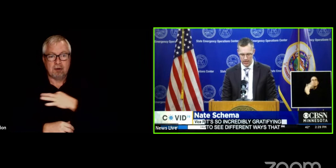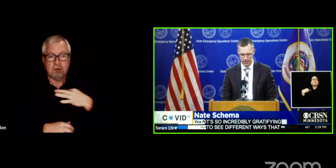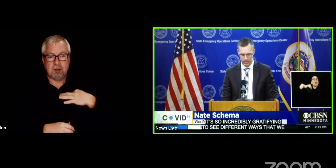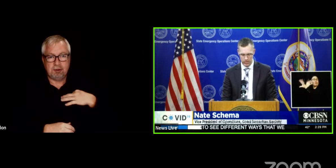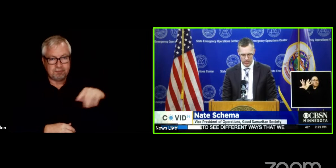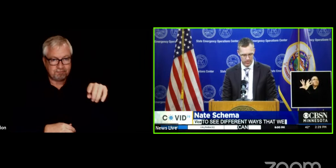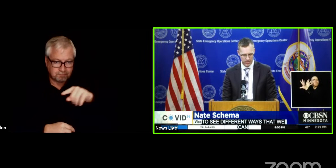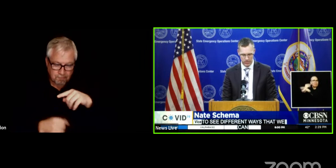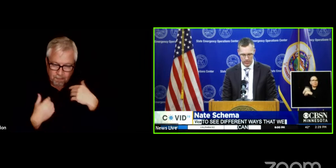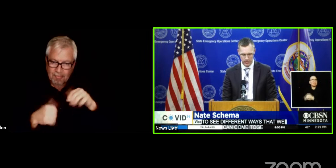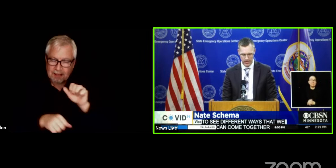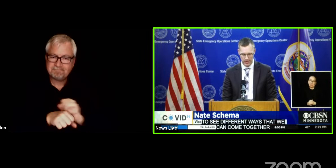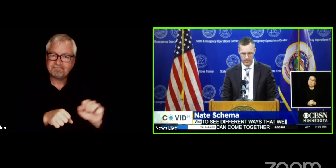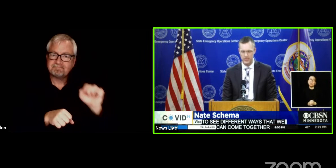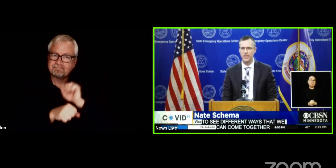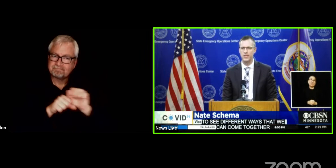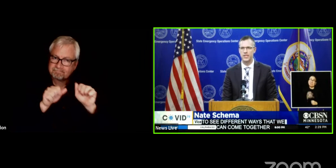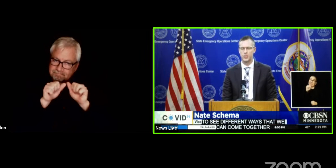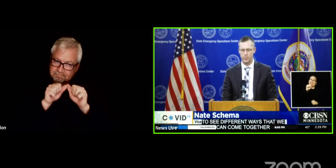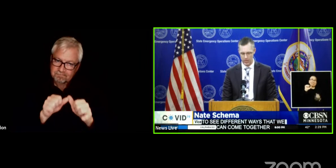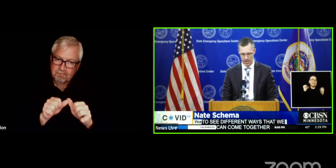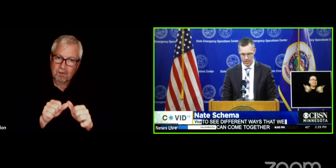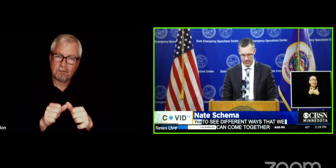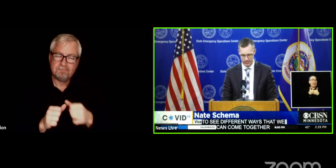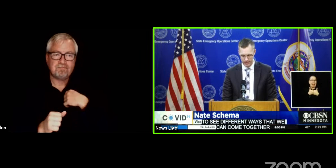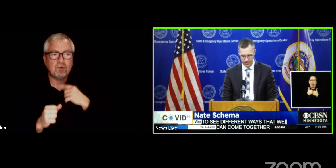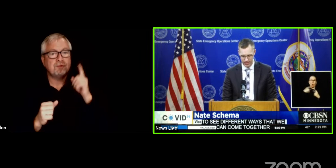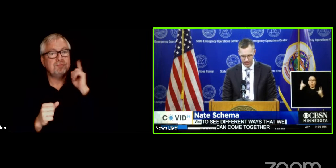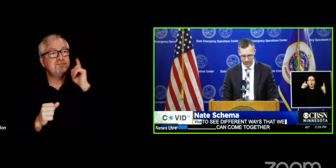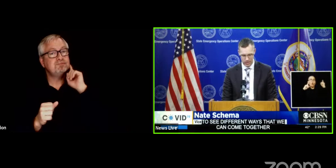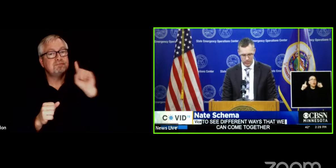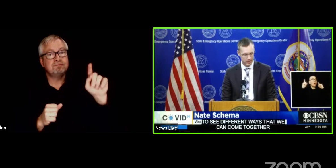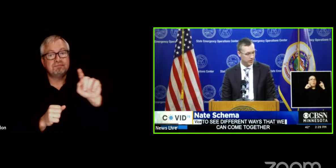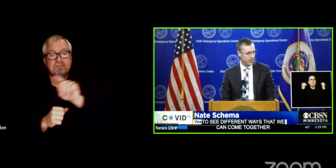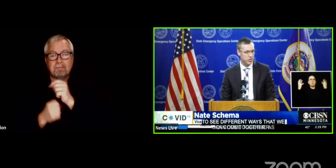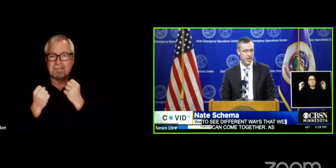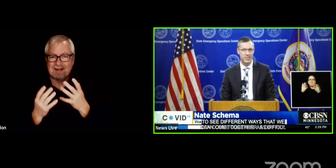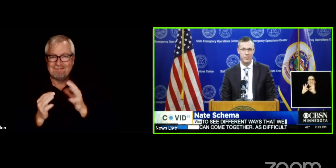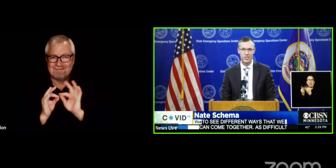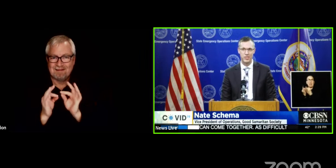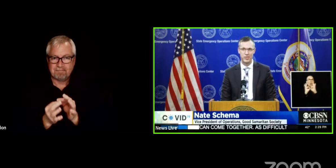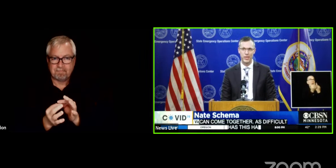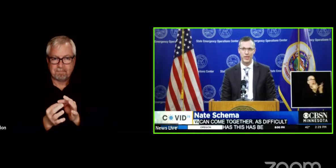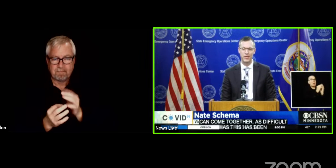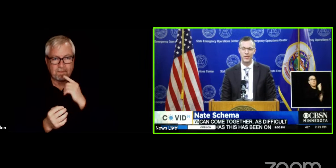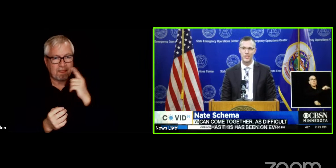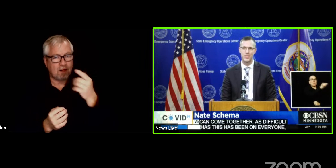HEAR FROM FAMILIES WHO HAVE TAKEN THE EXTRA PRECAUTIONS. JUST RECENTLY DOWN IN JACKSON, MINNESOTA, WE HAD A RESIDENT